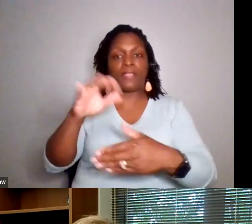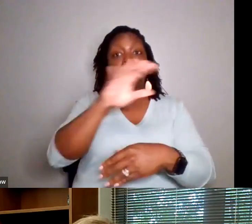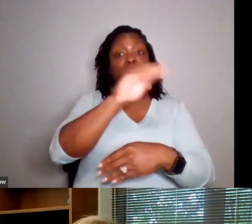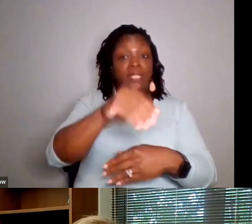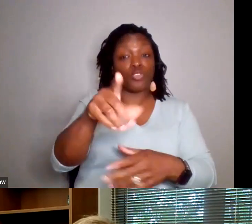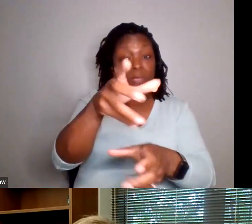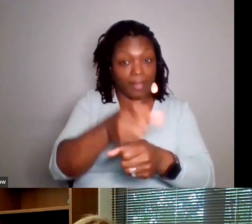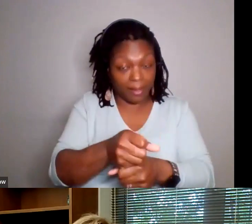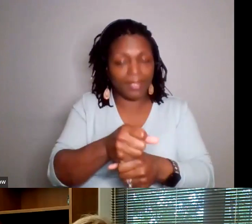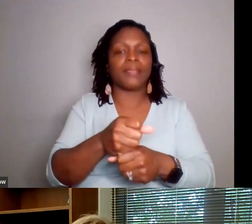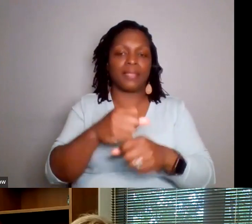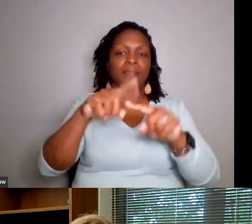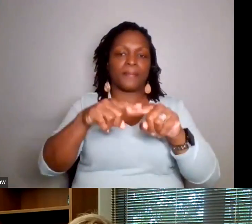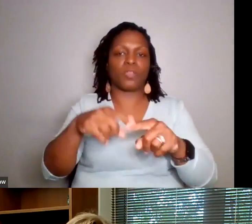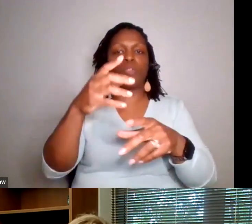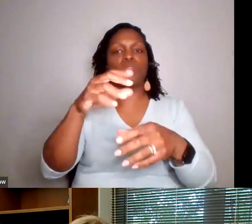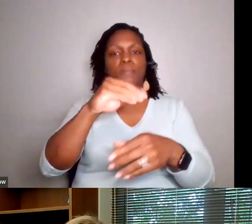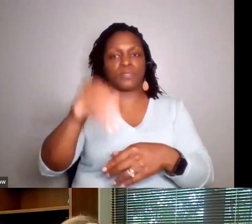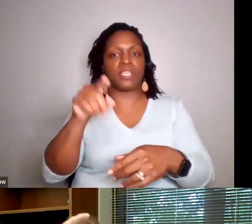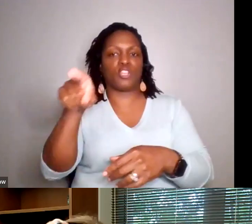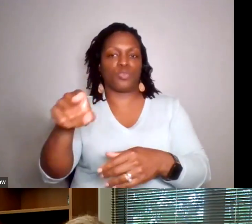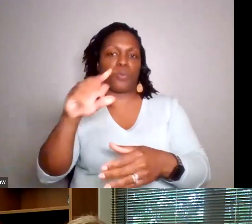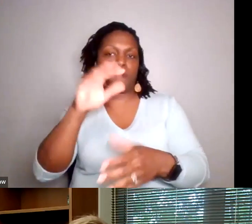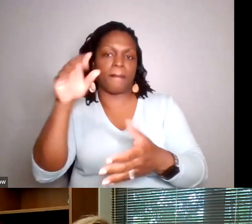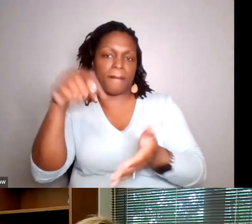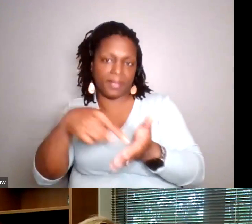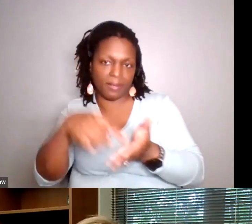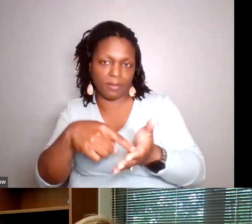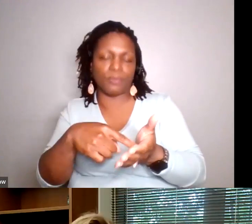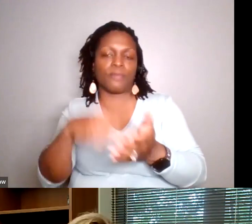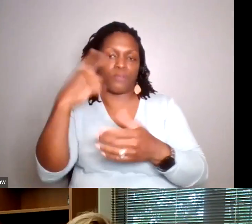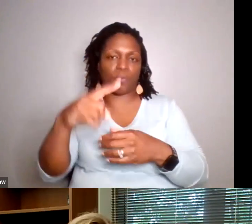On the percent that you build in the last fiscal year.